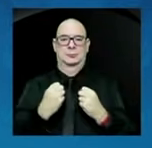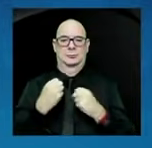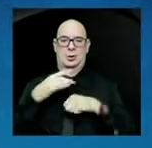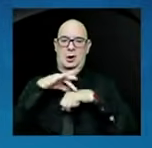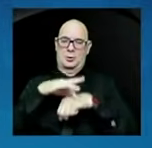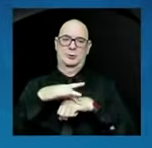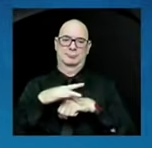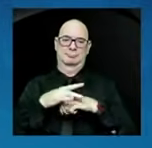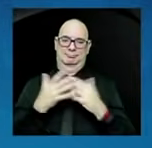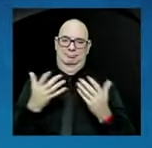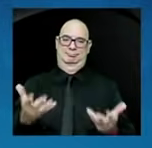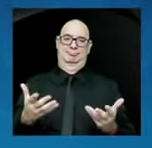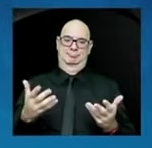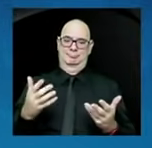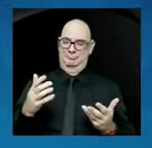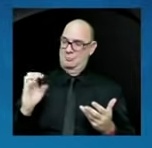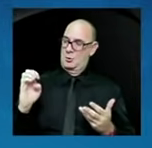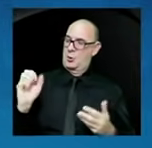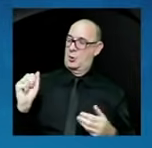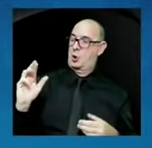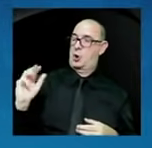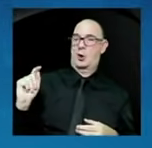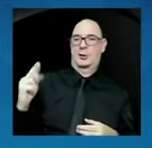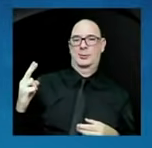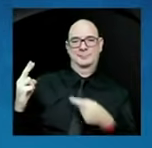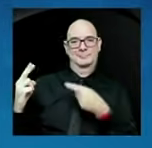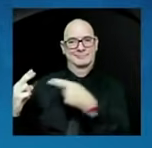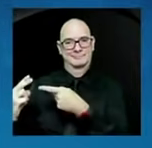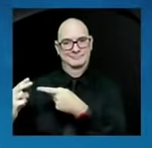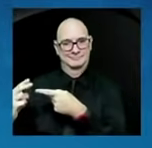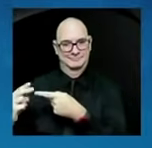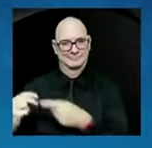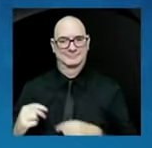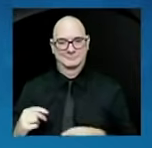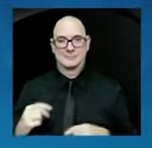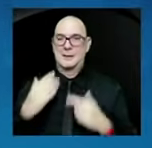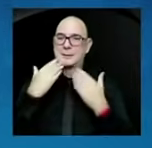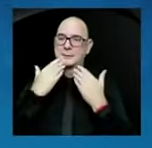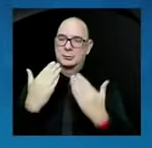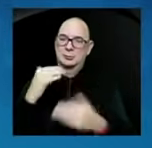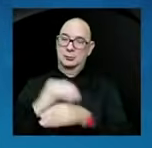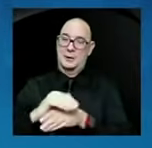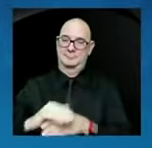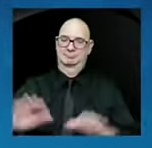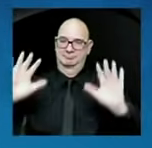AROUND THE BEAALAIFUL PRE FROOUS PLANET WE CALL EARTH, AND I CANNOT THANK YOU ENOIRSNE.